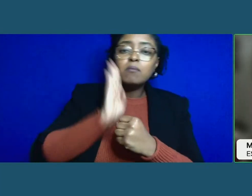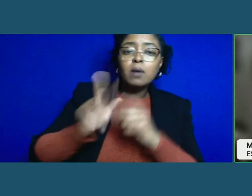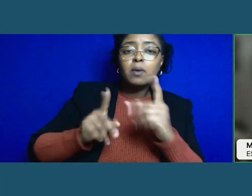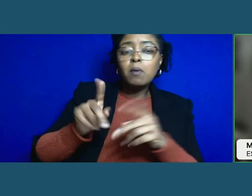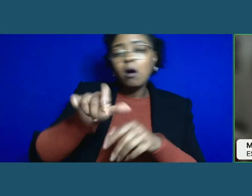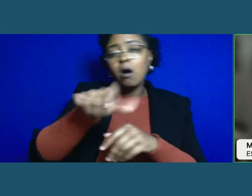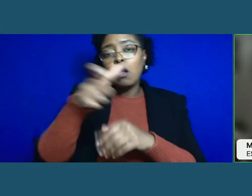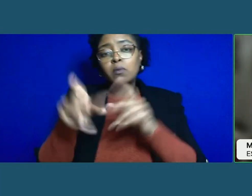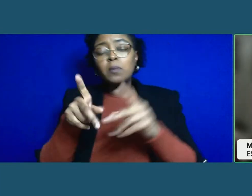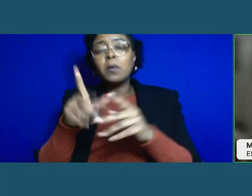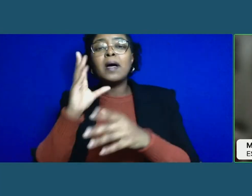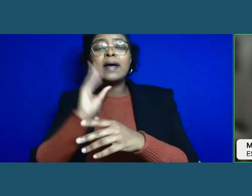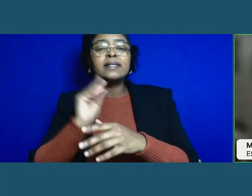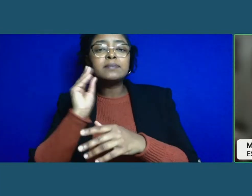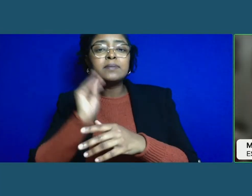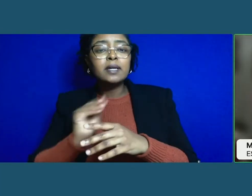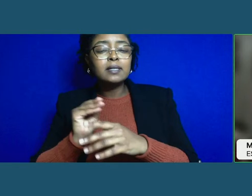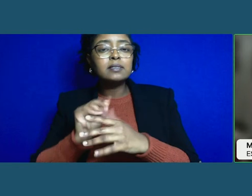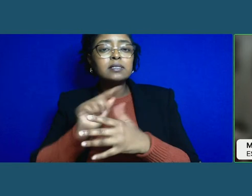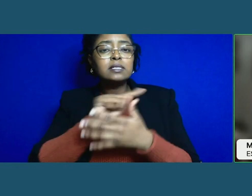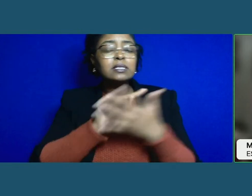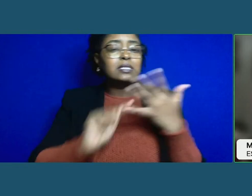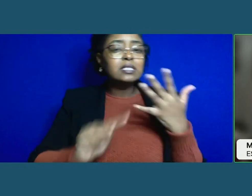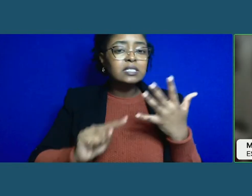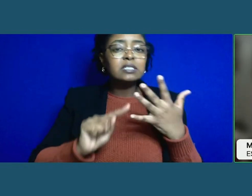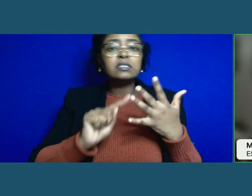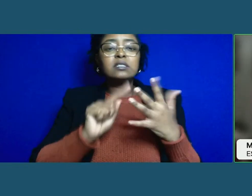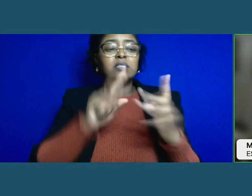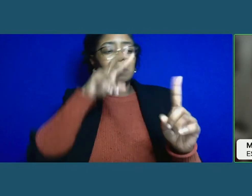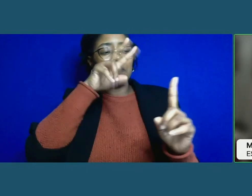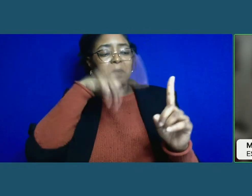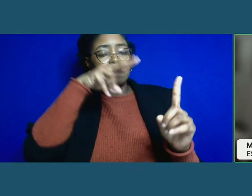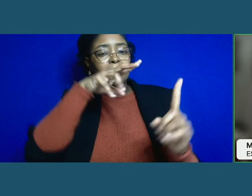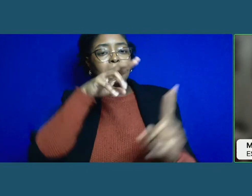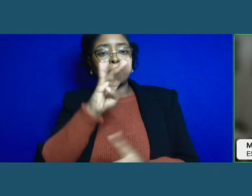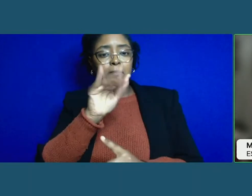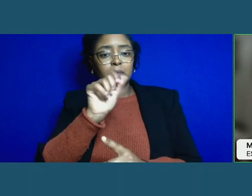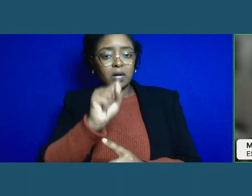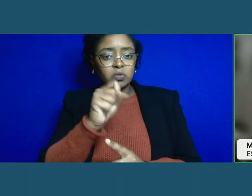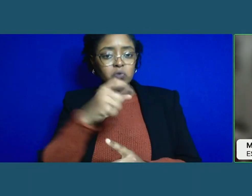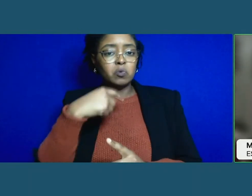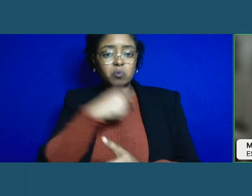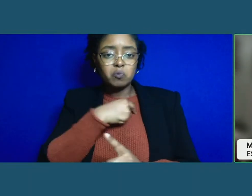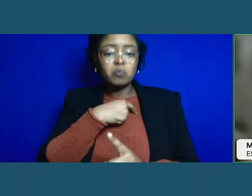solidarity with black and brown people and others who experience